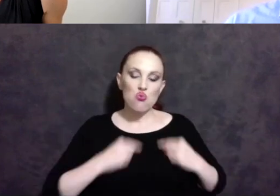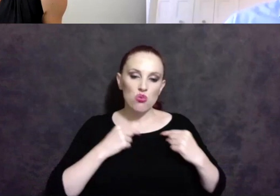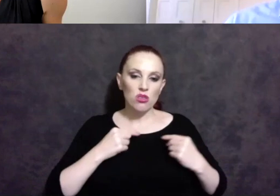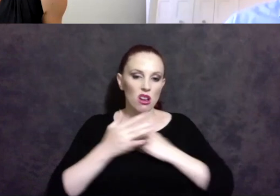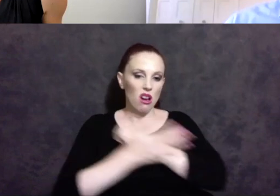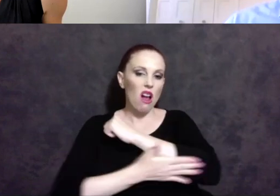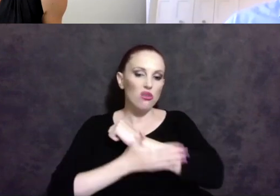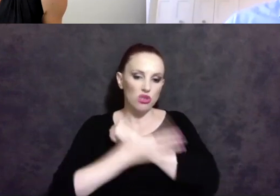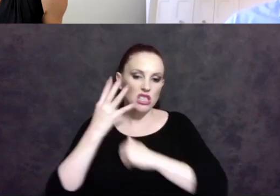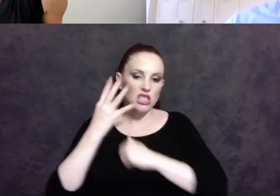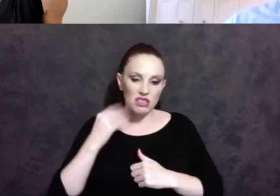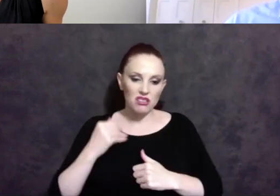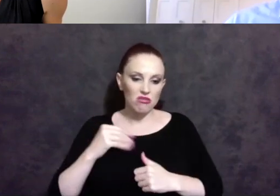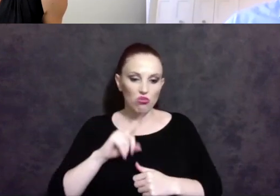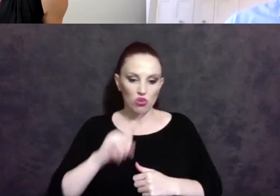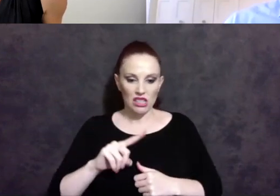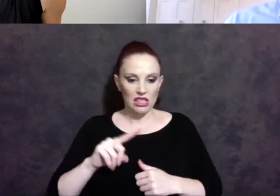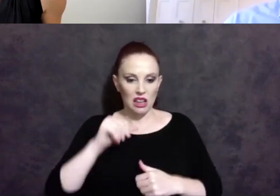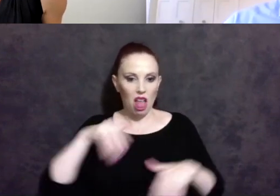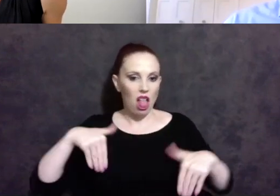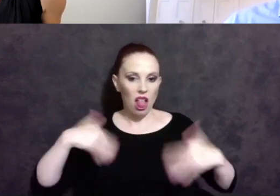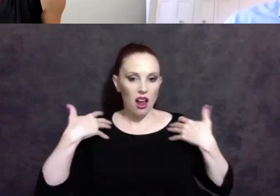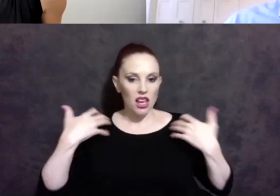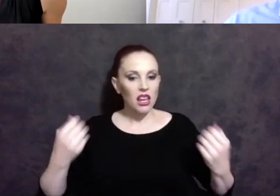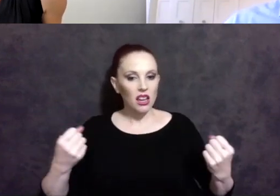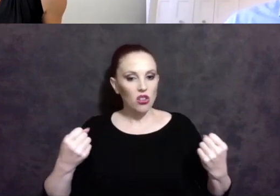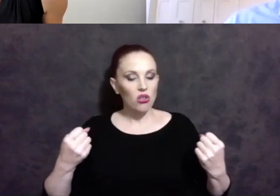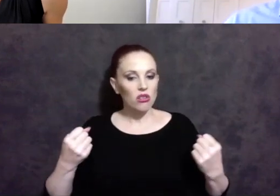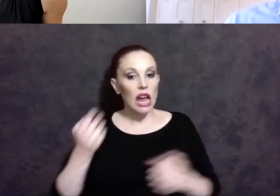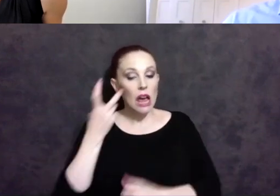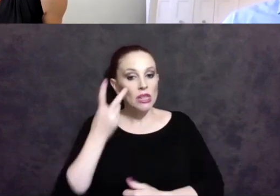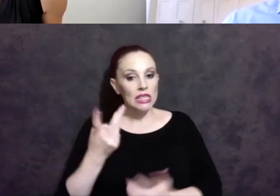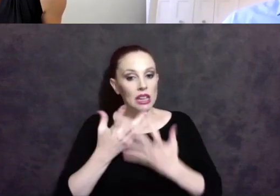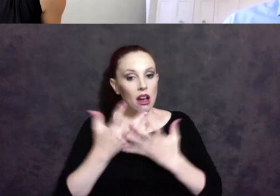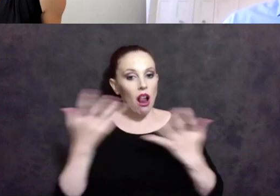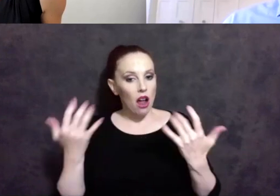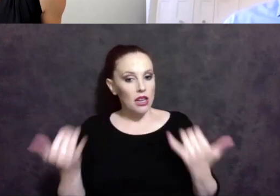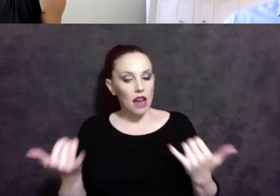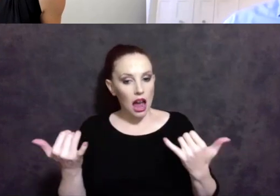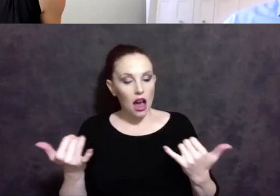that we haven't really healed from and what we have seeing a lot now are those various